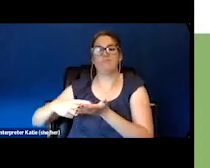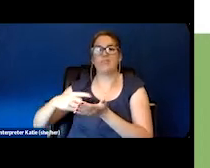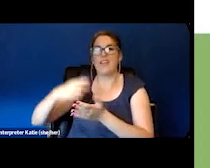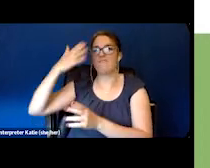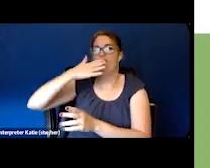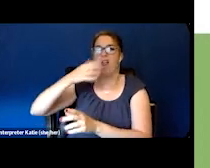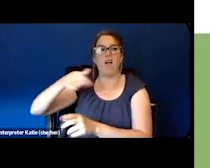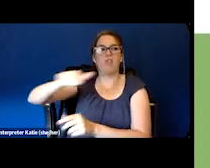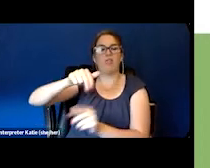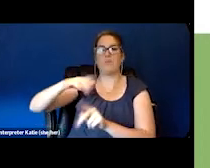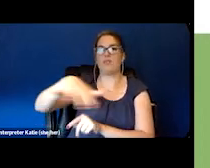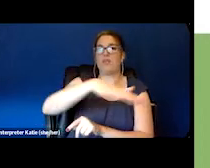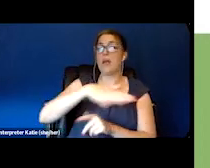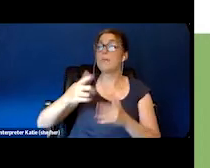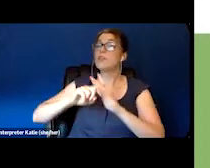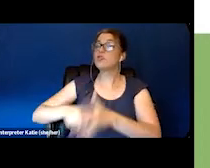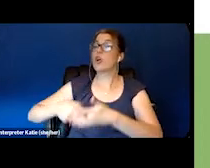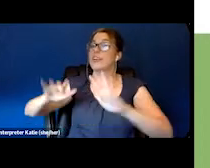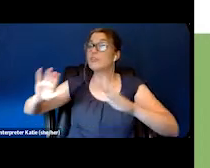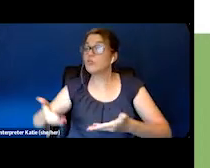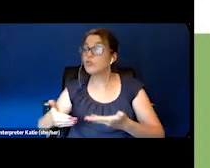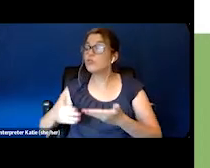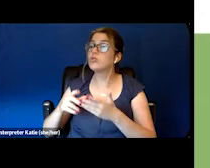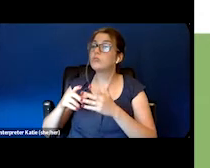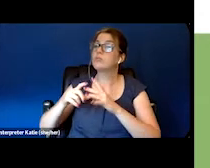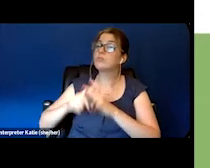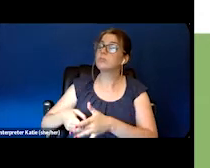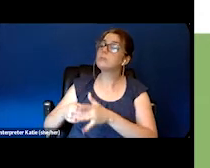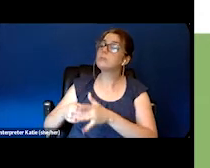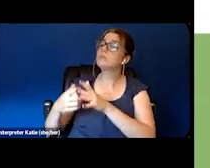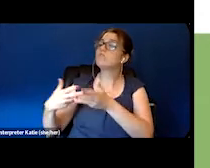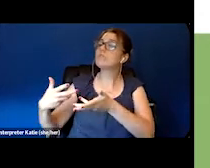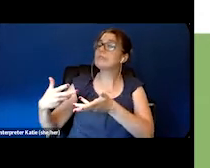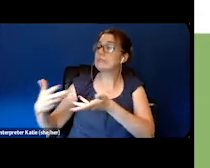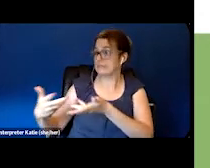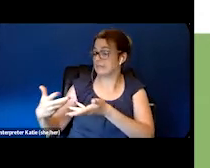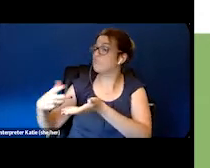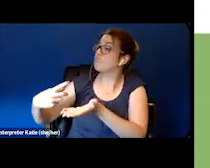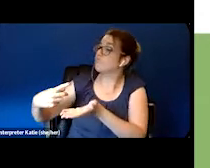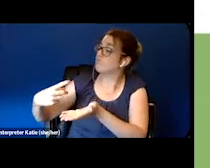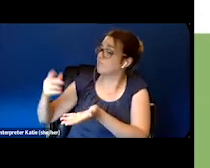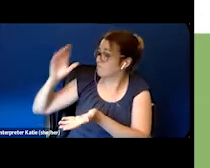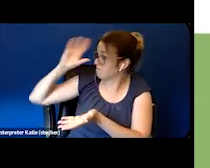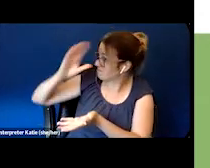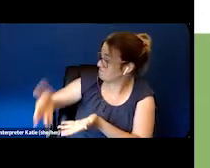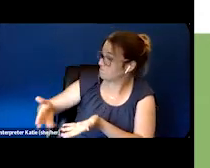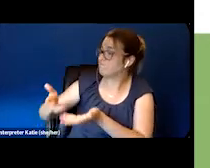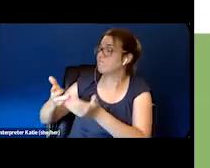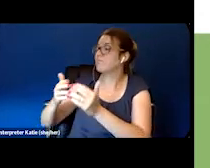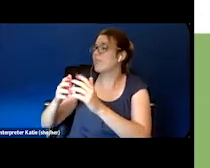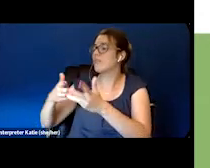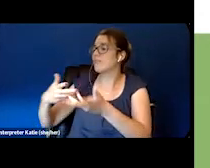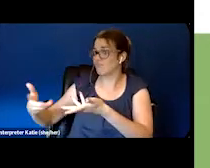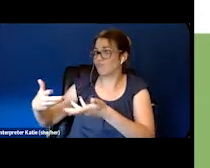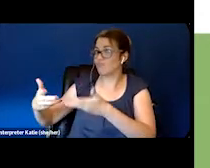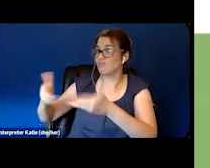start that initial outreach, but as quickly as possible, trying to really make that a one on one conversation with the person you're working with.